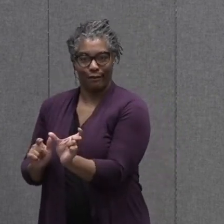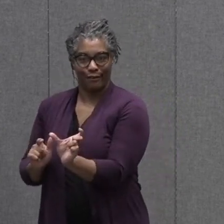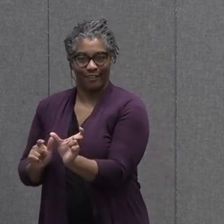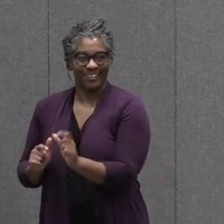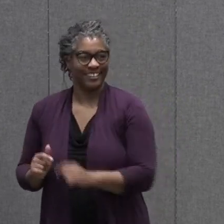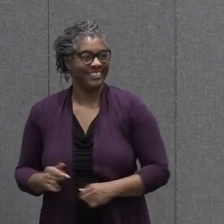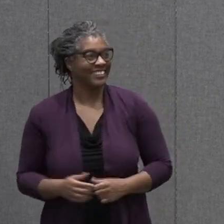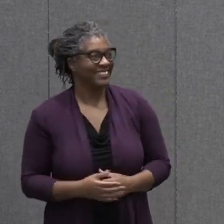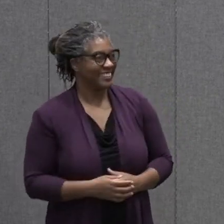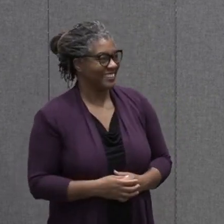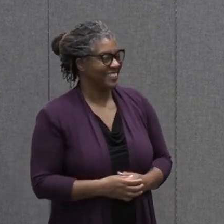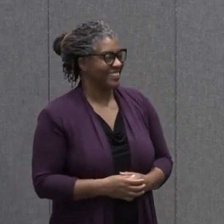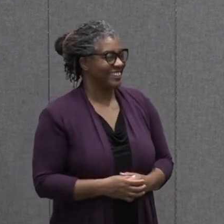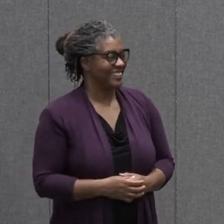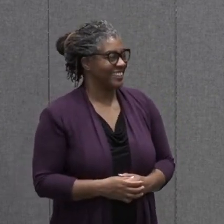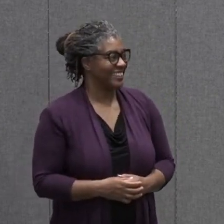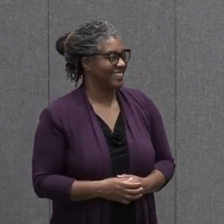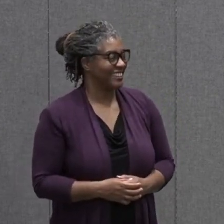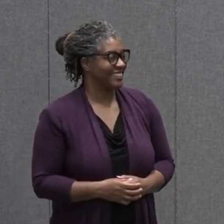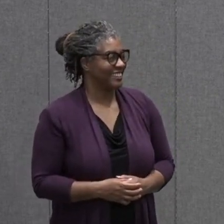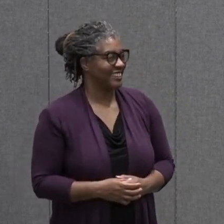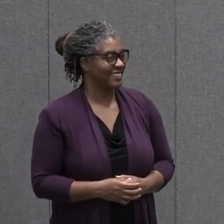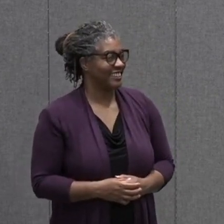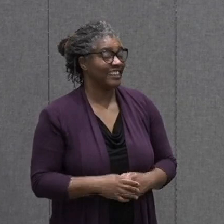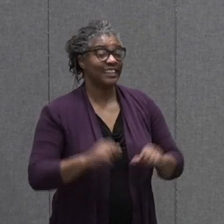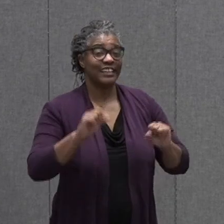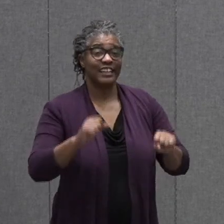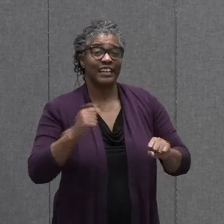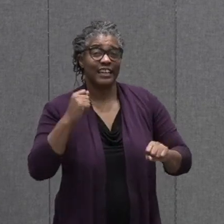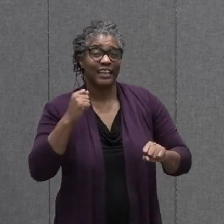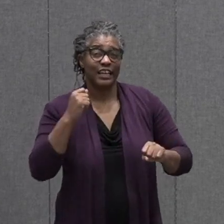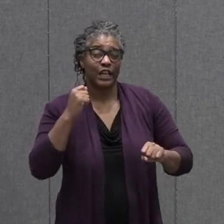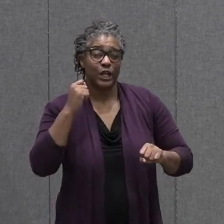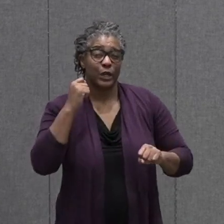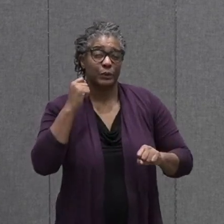Can you think about some words that we could build with our letter tiles?